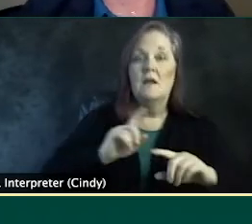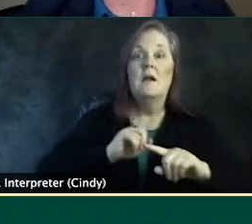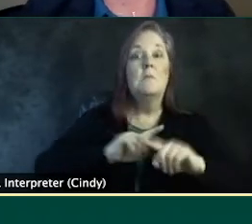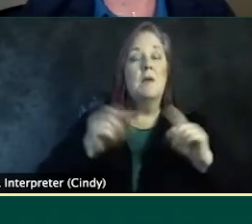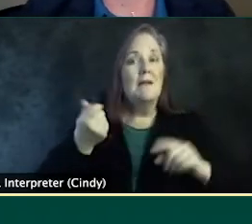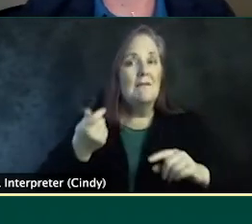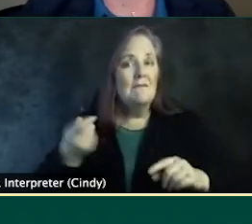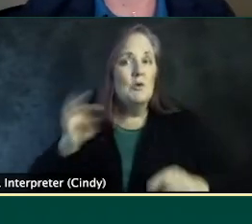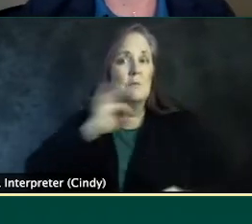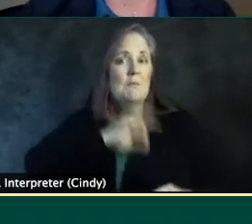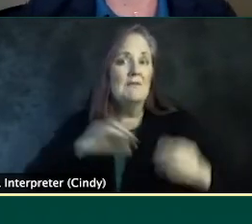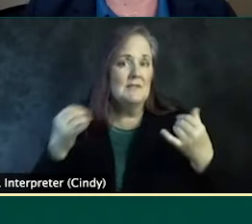in California if this happens?